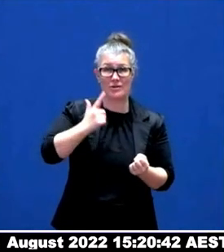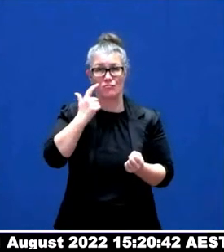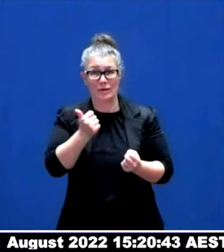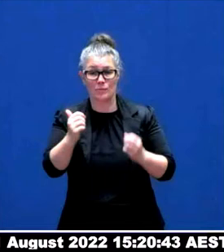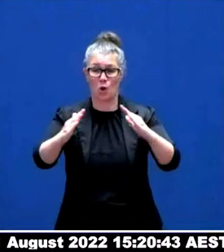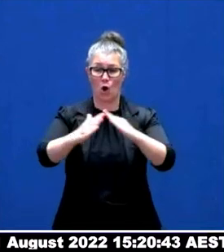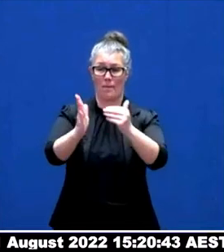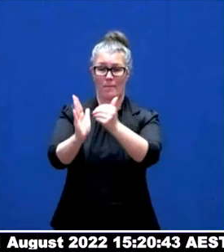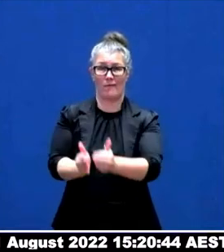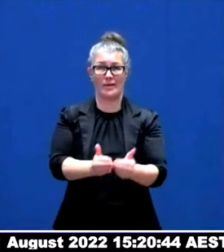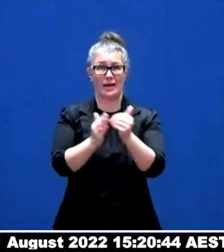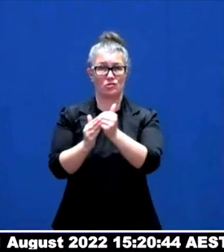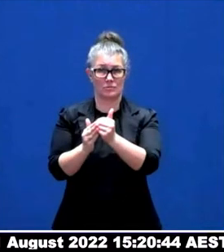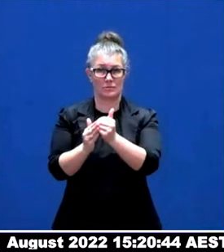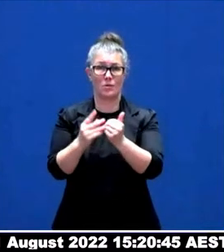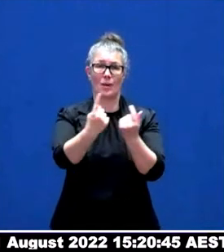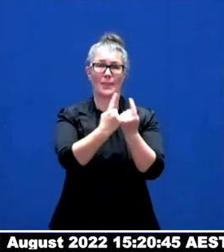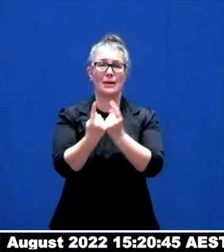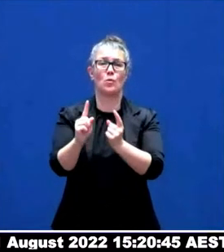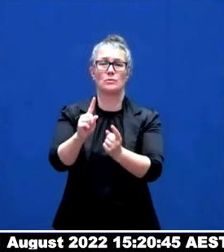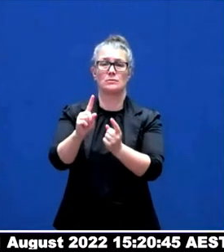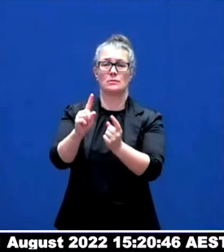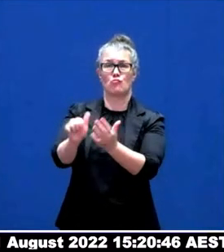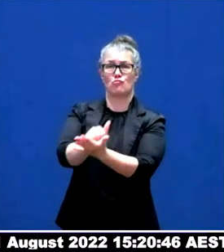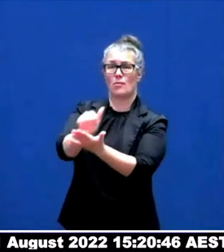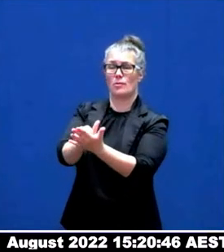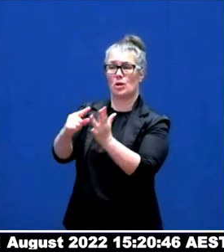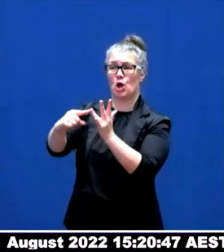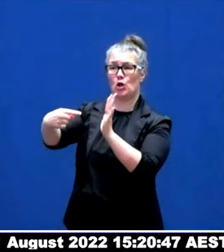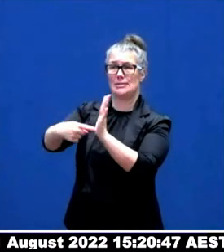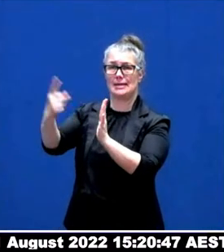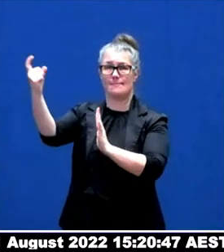"A suitably qualified occupational therapist has performed an assessment and recommended